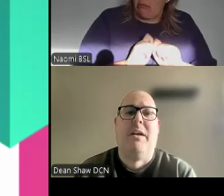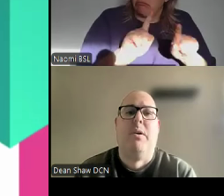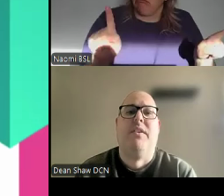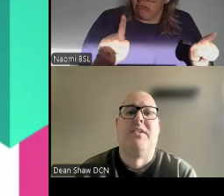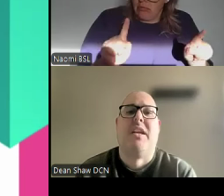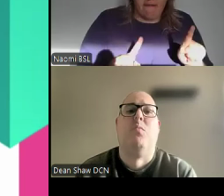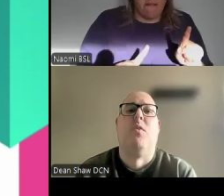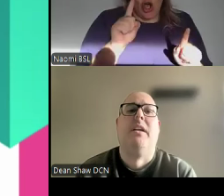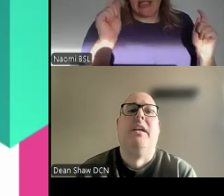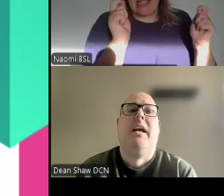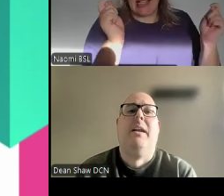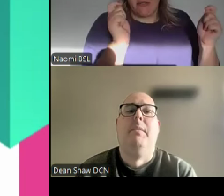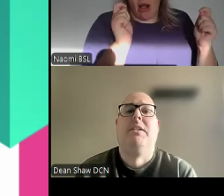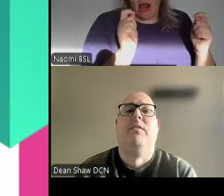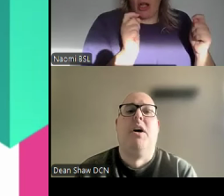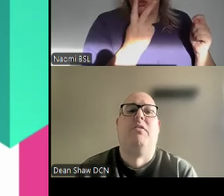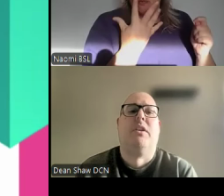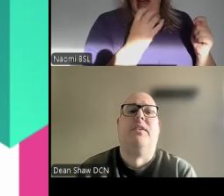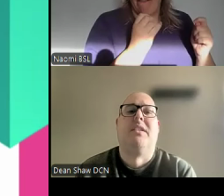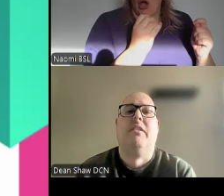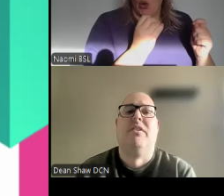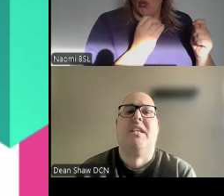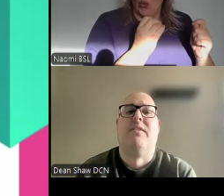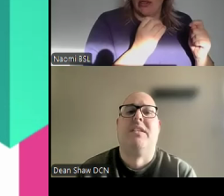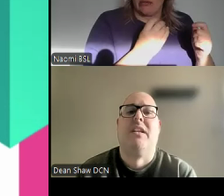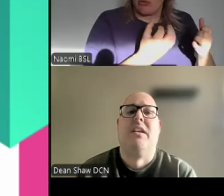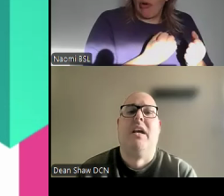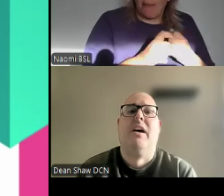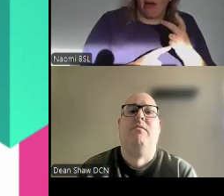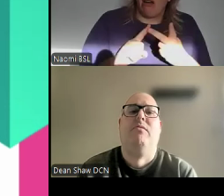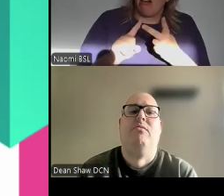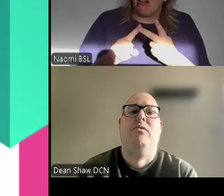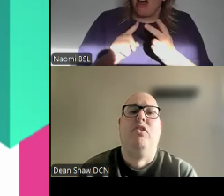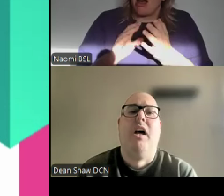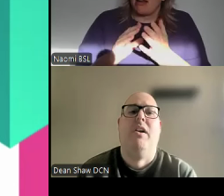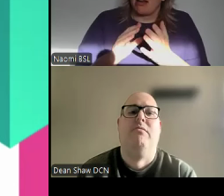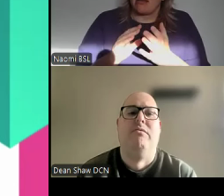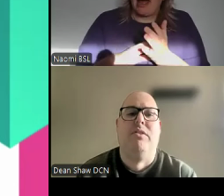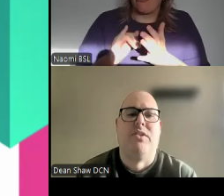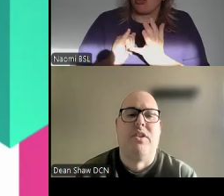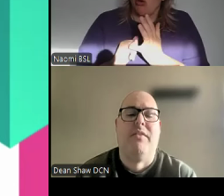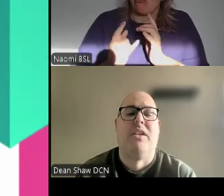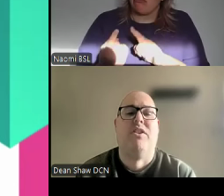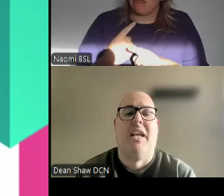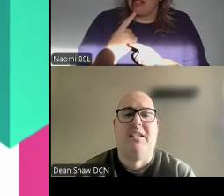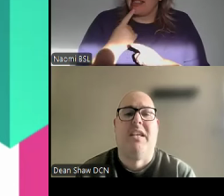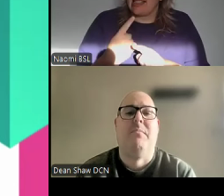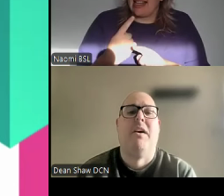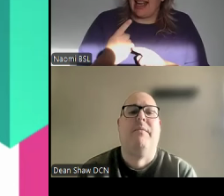However, the second one had a message from Microsoft to say that receivers had-- the service had rejected the email